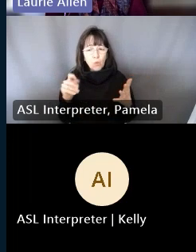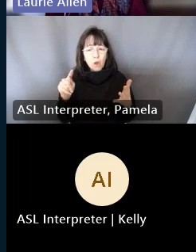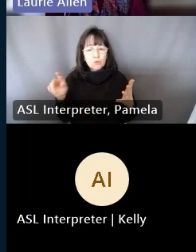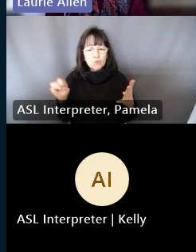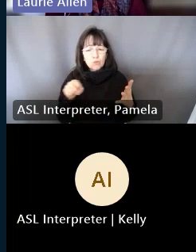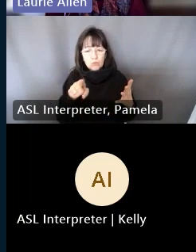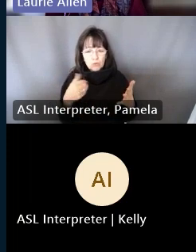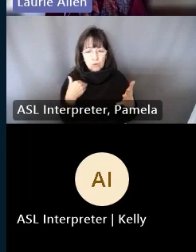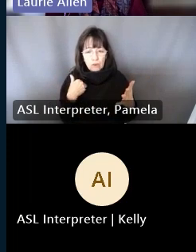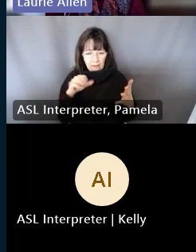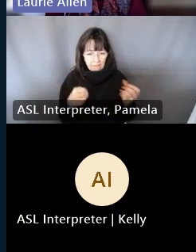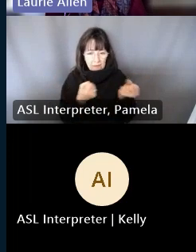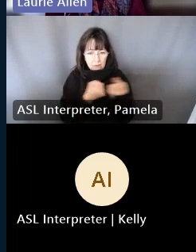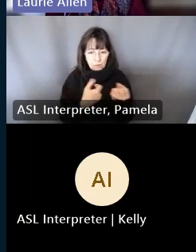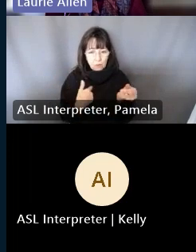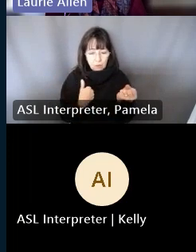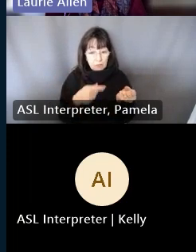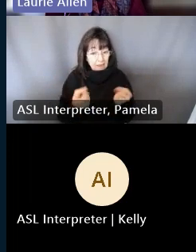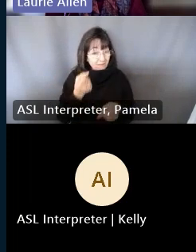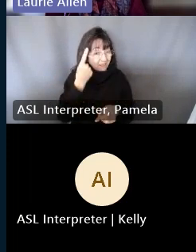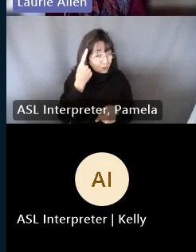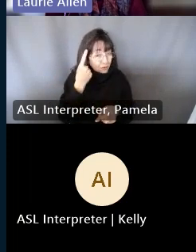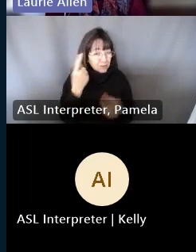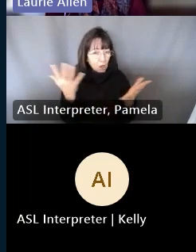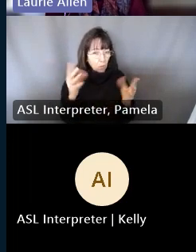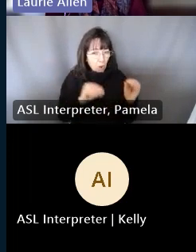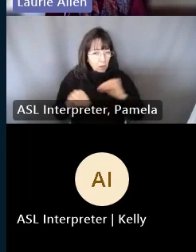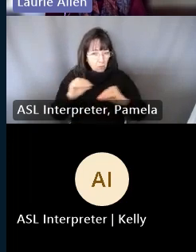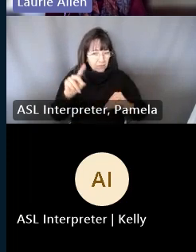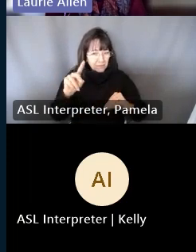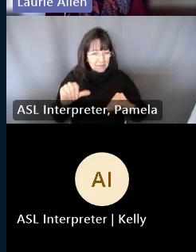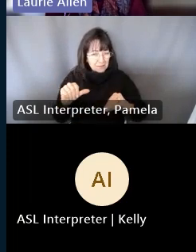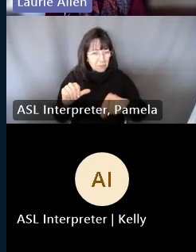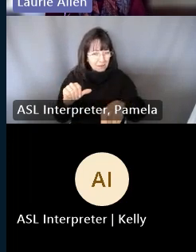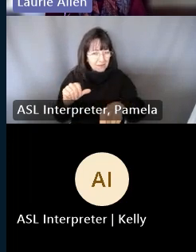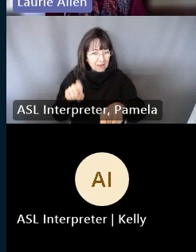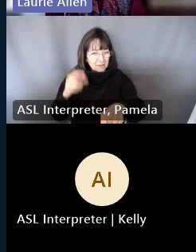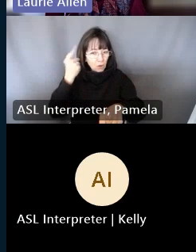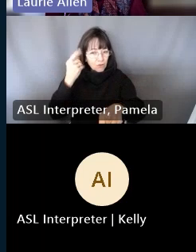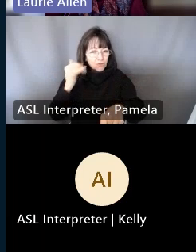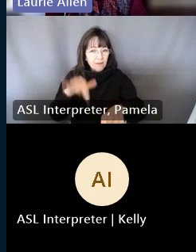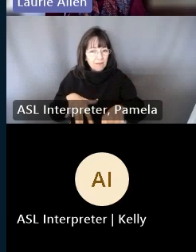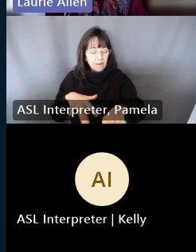It has to understand what a mobility disability is, and it has to know what tools are available to support that type of disability.